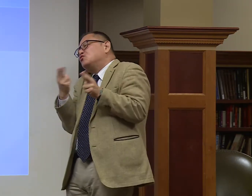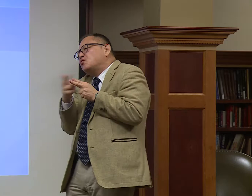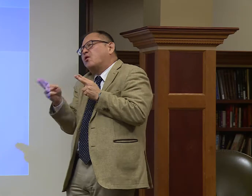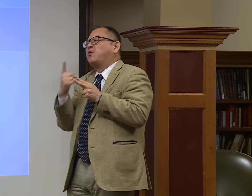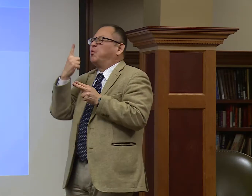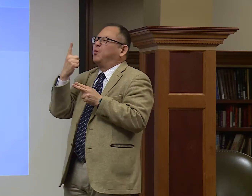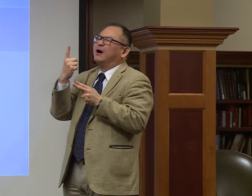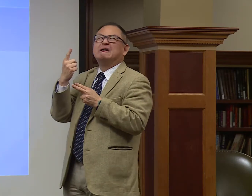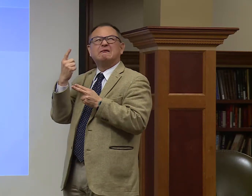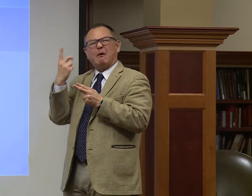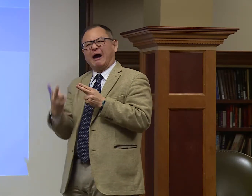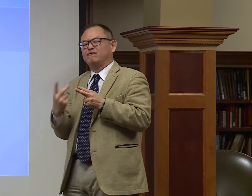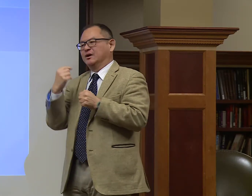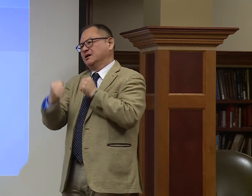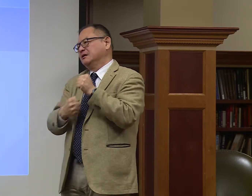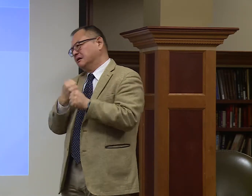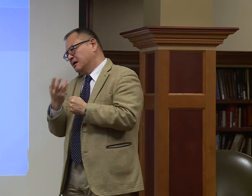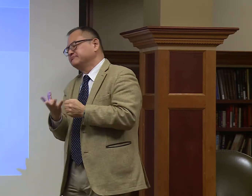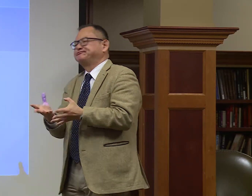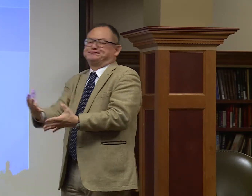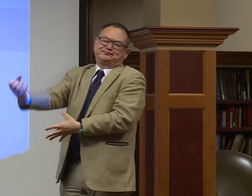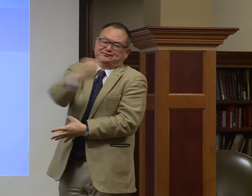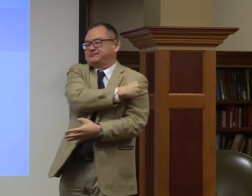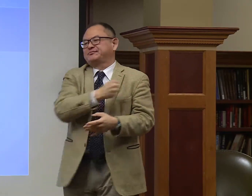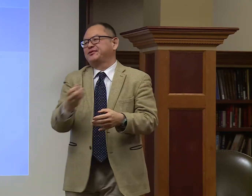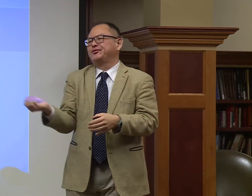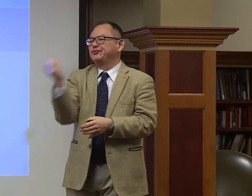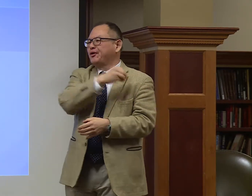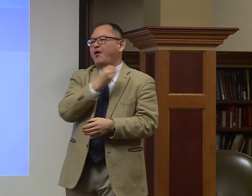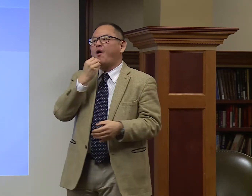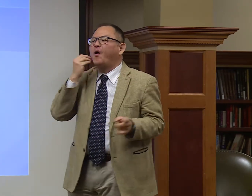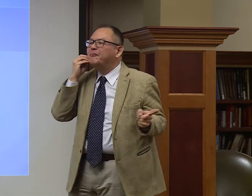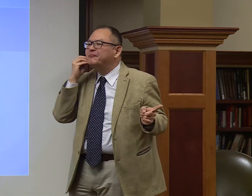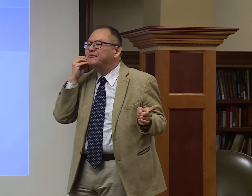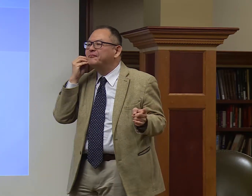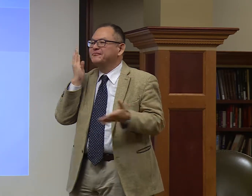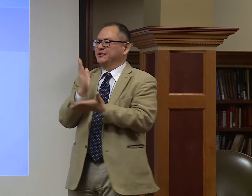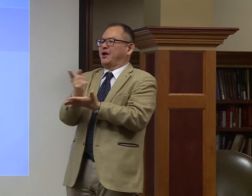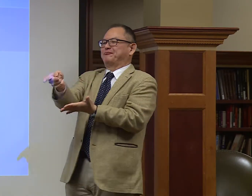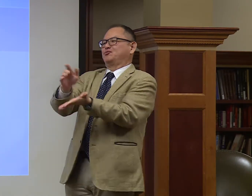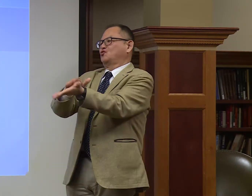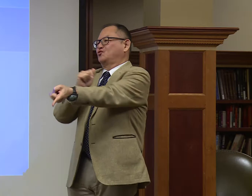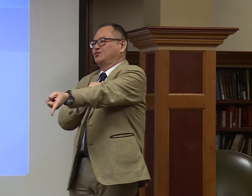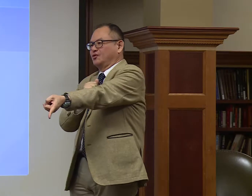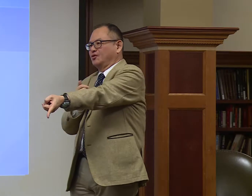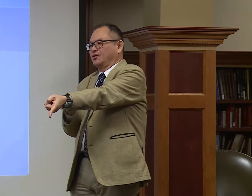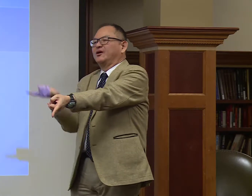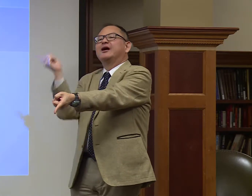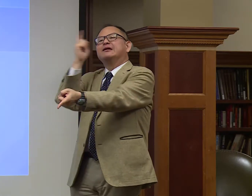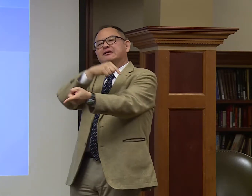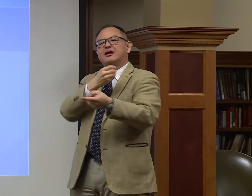She wanted me to actually get a good education. So she took me out of school and took me--